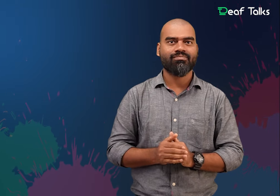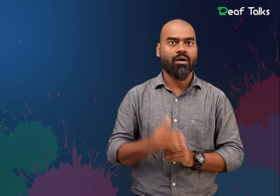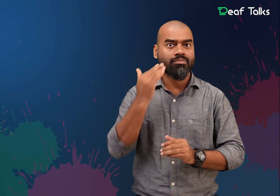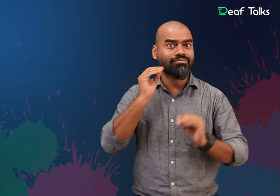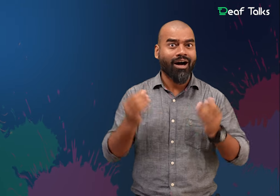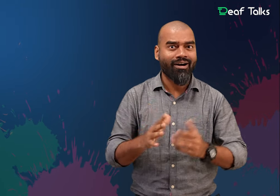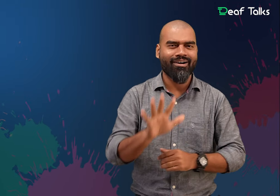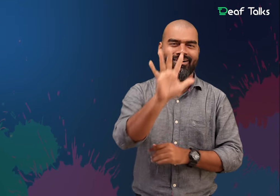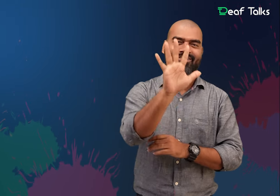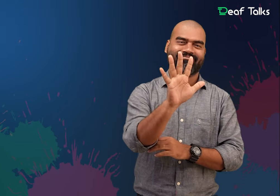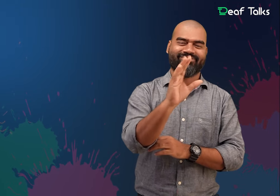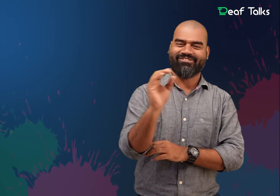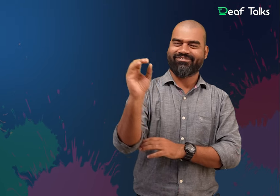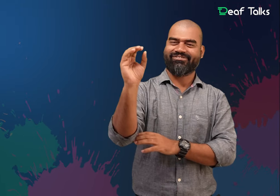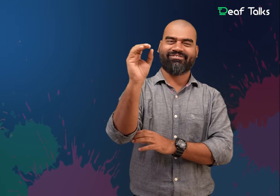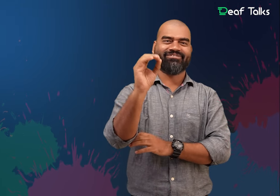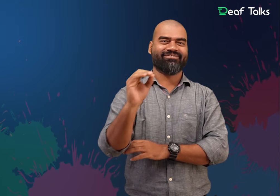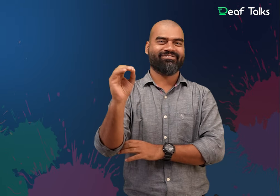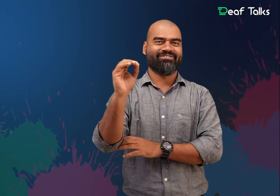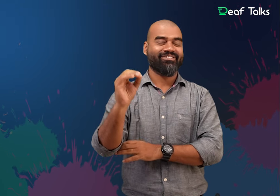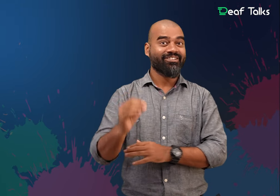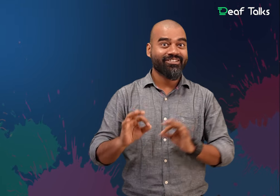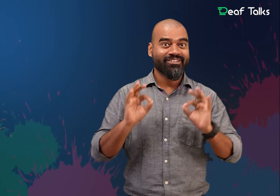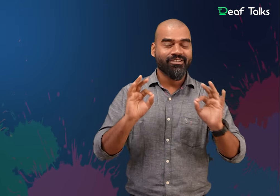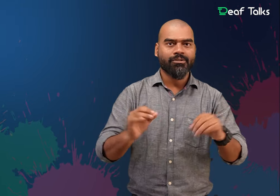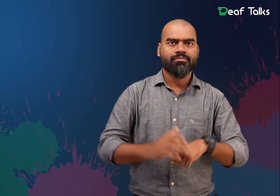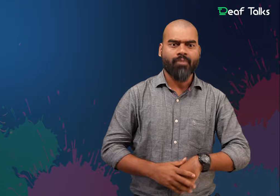When: October 5, 2024